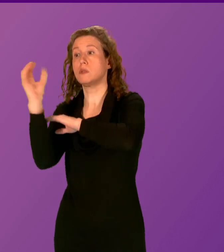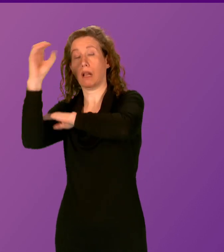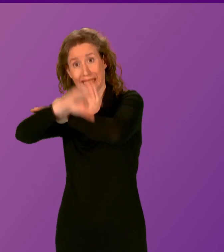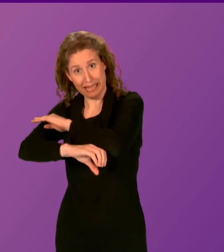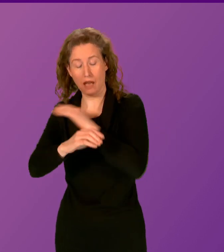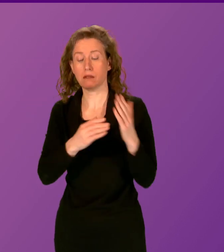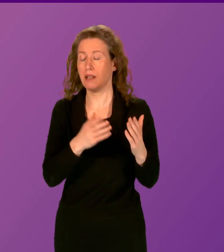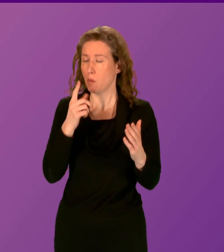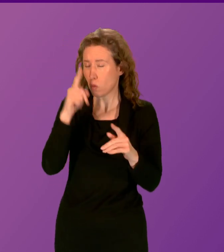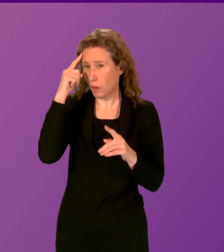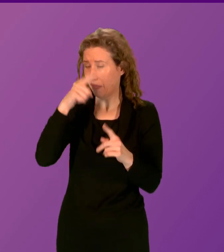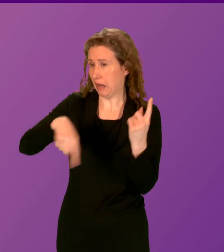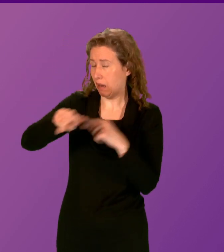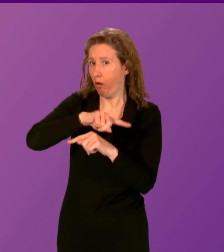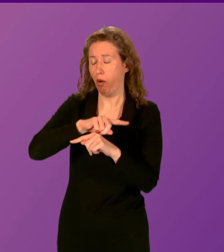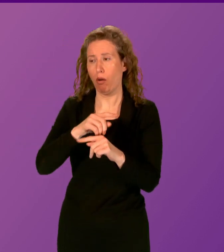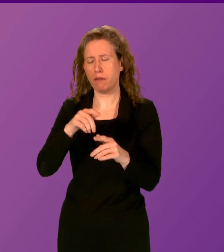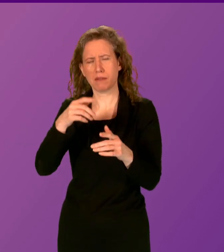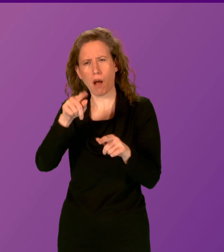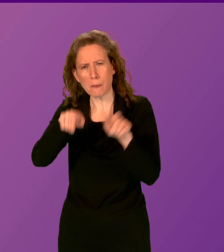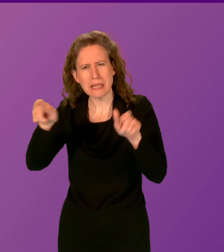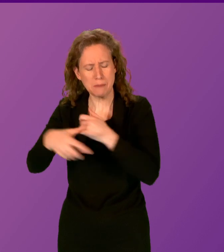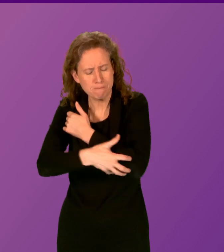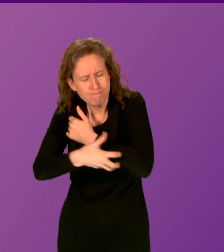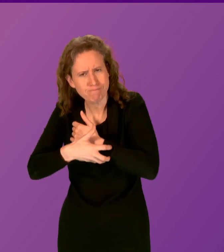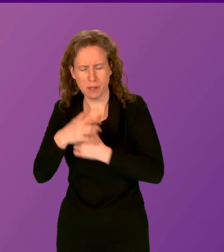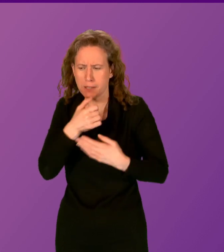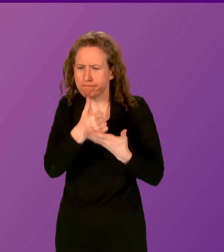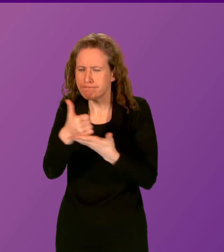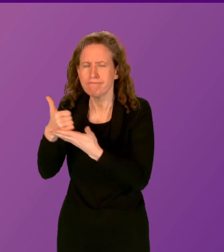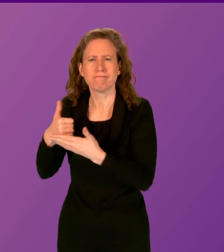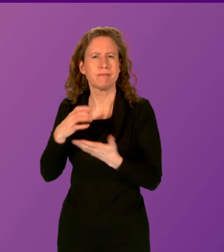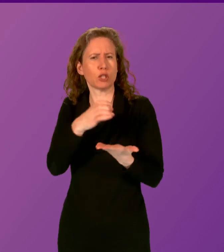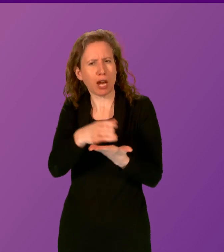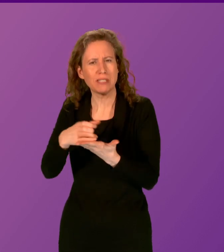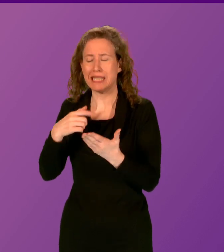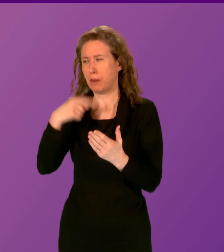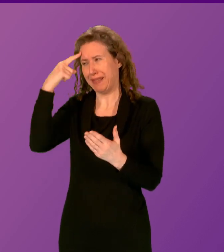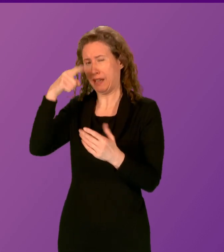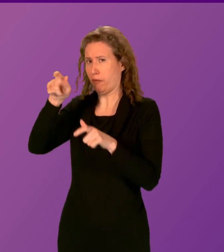less fortunate and of charity. Our thoughts are with all those who are living in poverty and in conflict at this time.